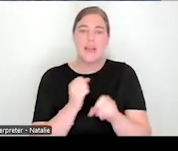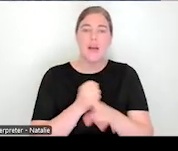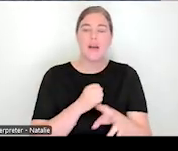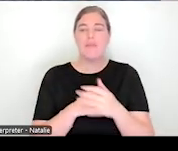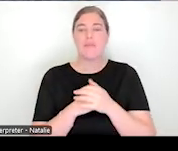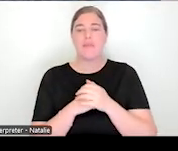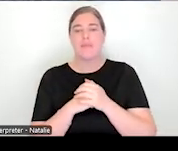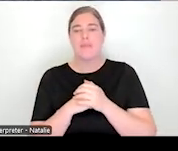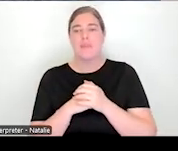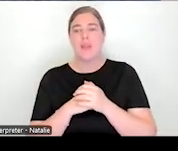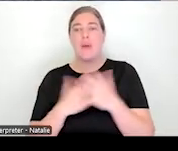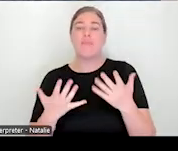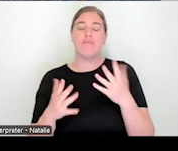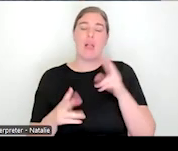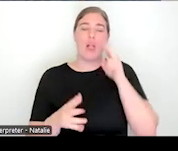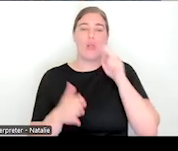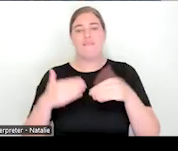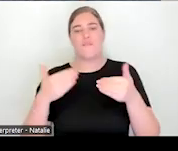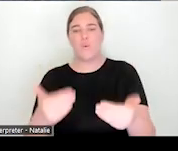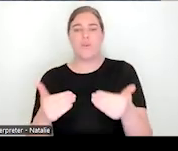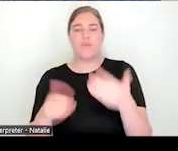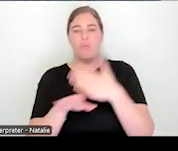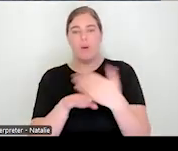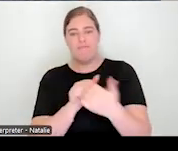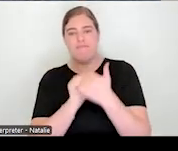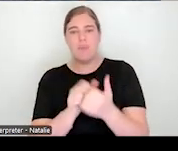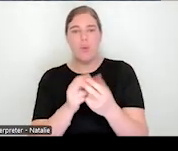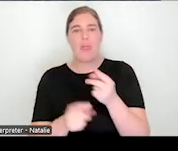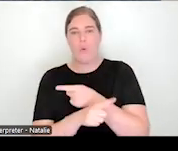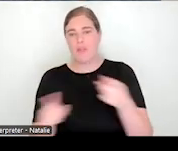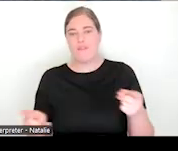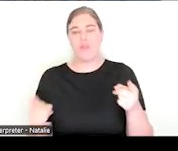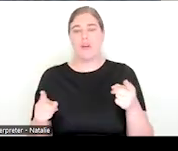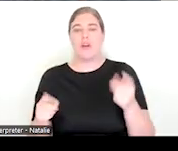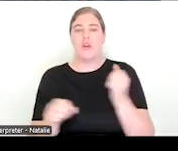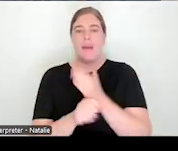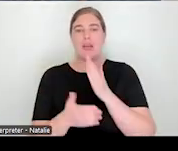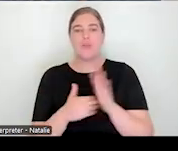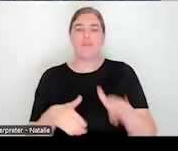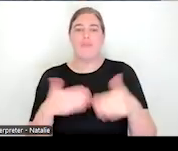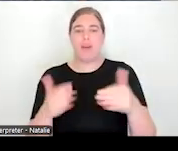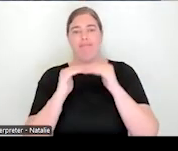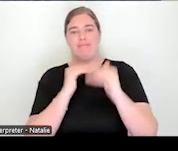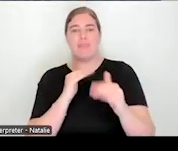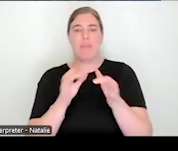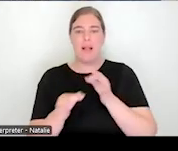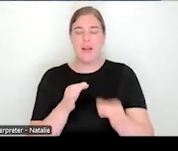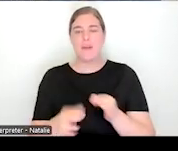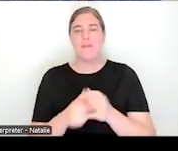with all of you to deliver equity with the Arts and Disability Associated Plan. There will be